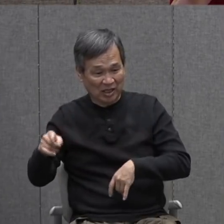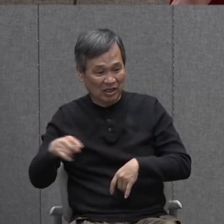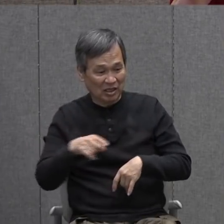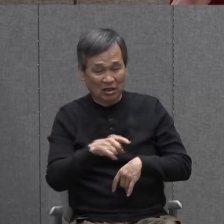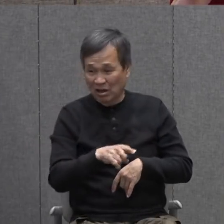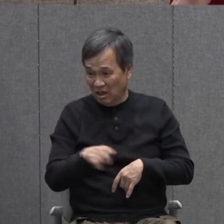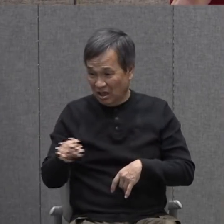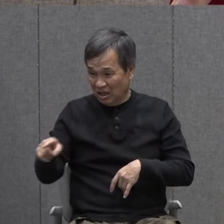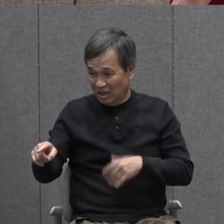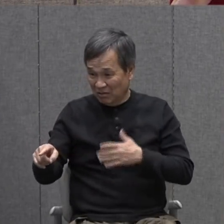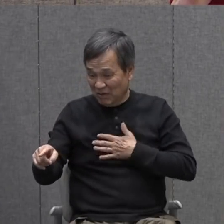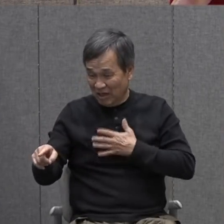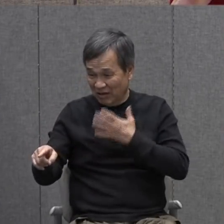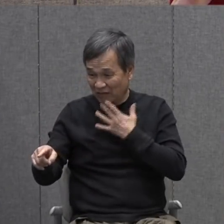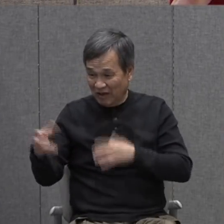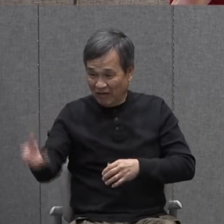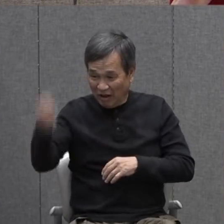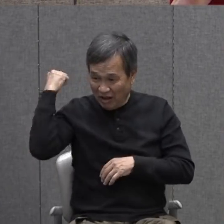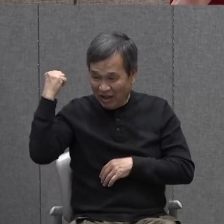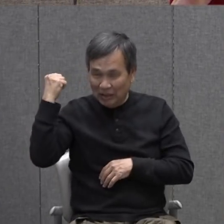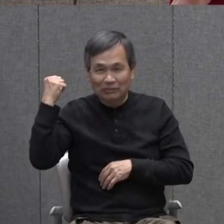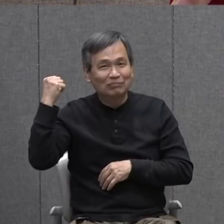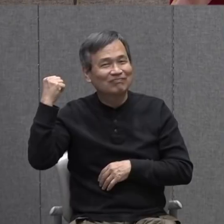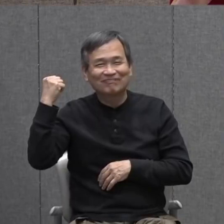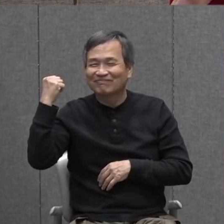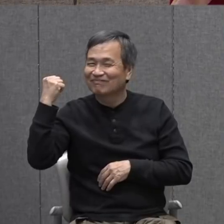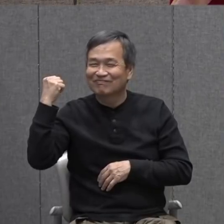meaning if someone else is using it, you can't use it.